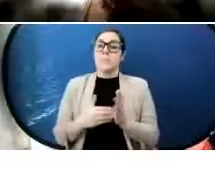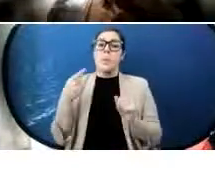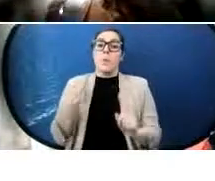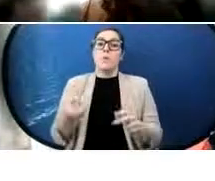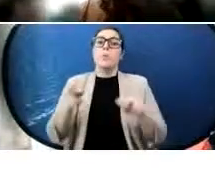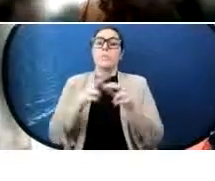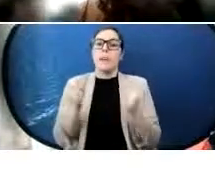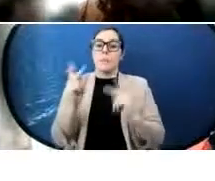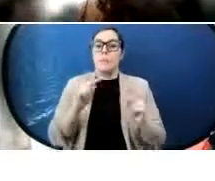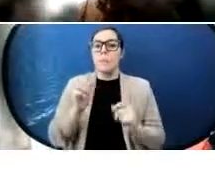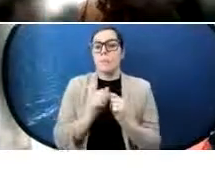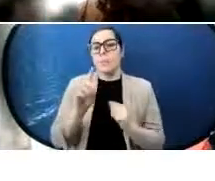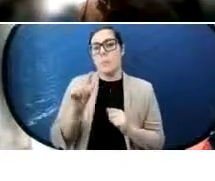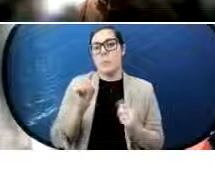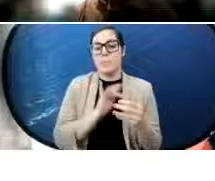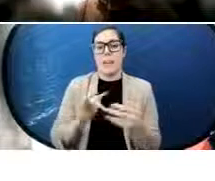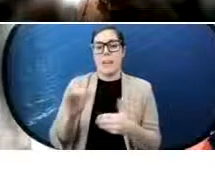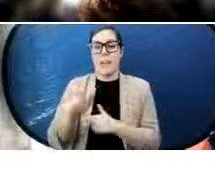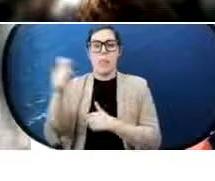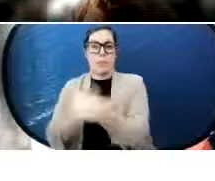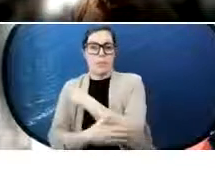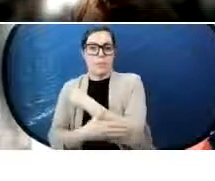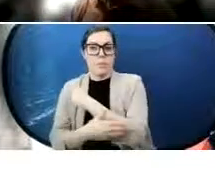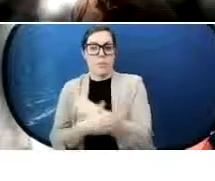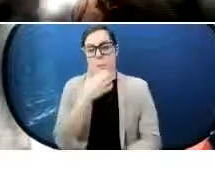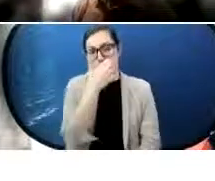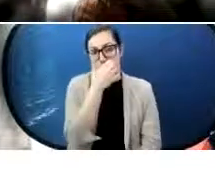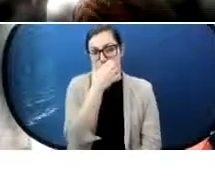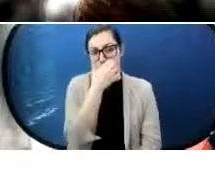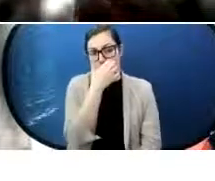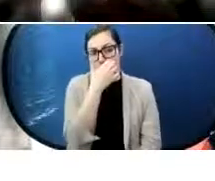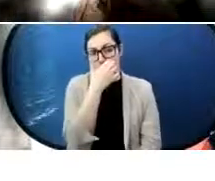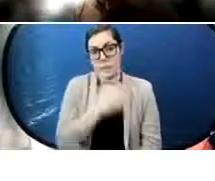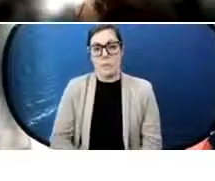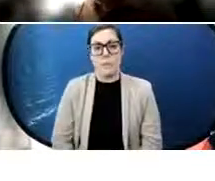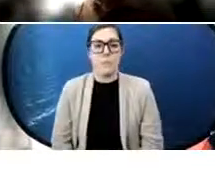so the idea, by the way we're going to do that is we're going to guide